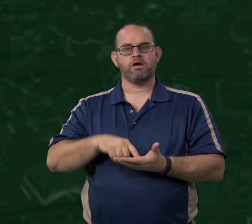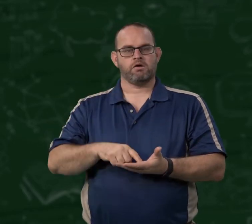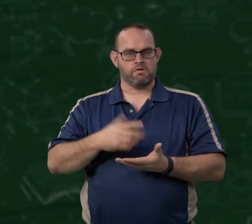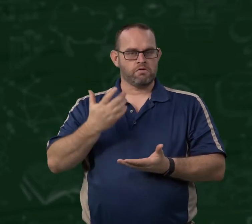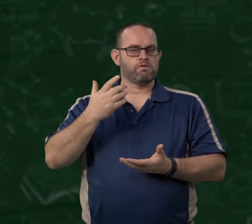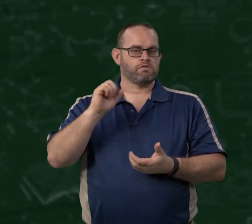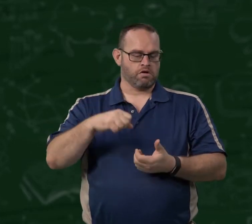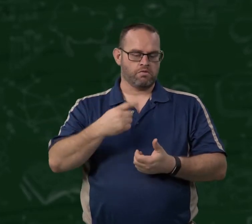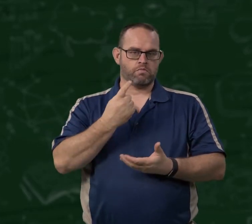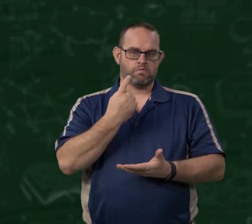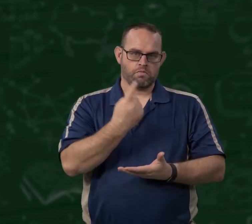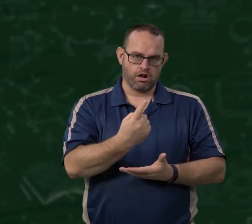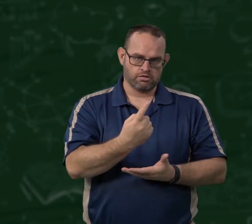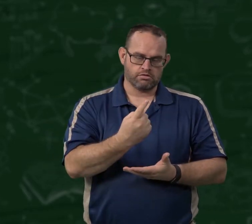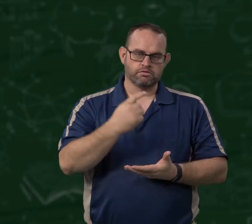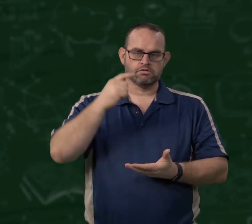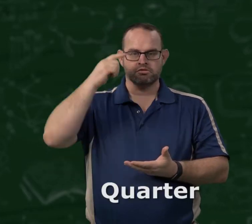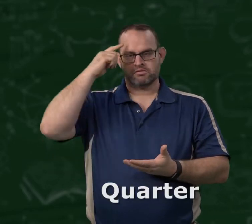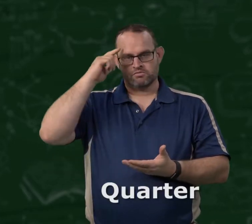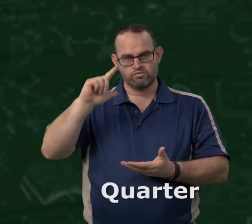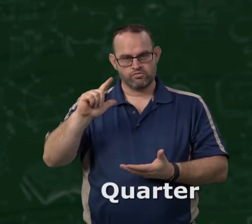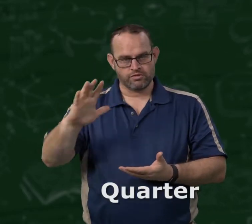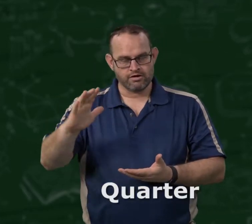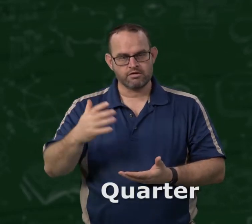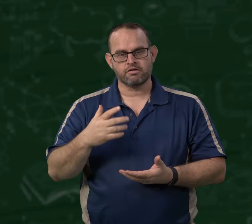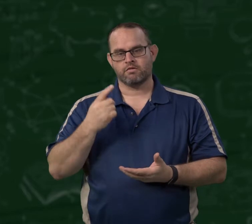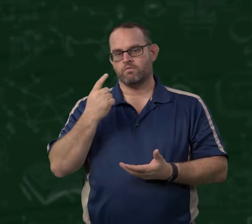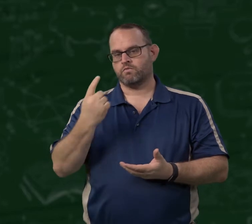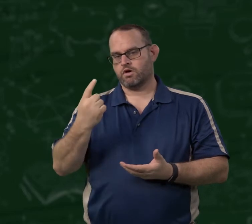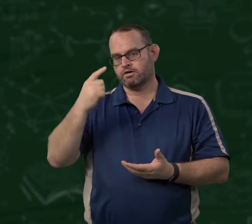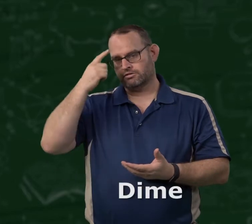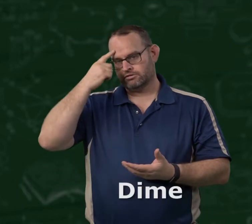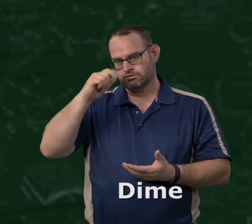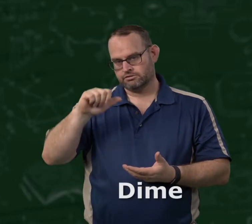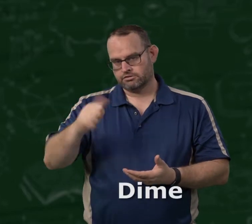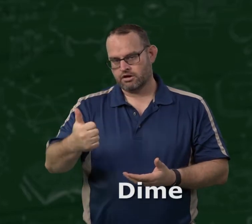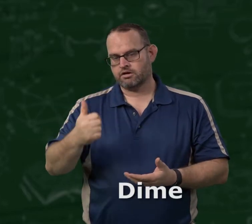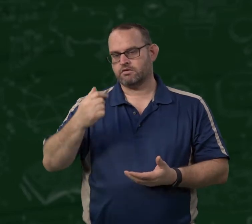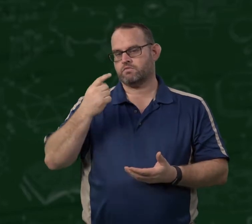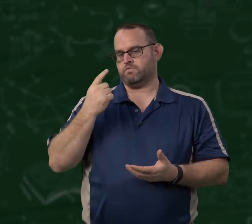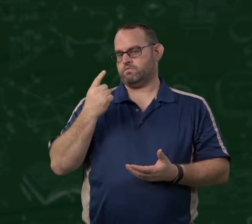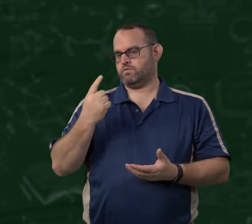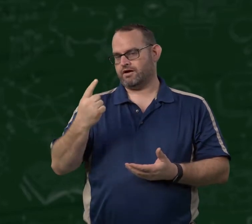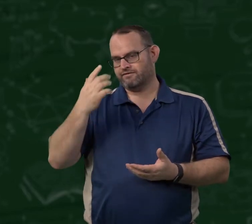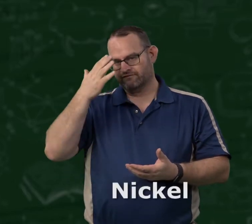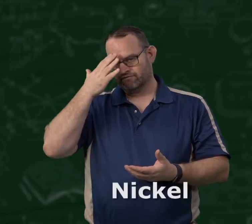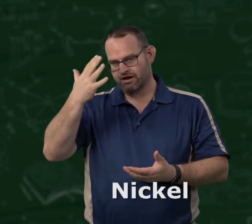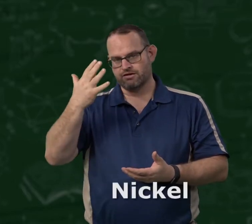You count one quarter ($0.25), one dime ($0.10), and one nickel ($0.05),